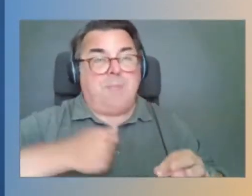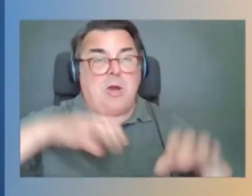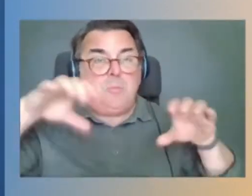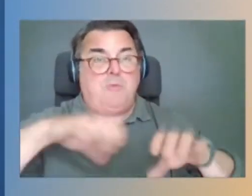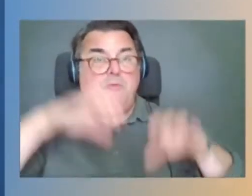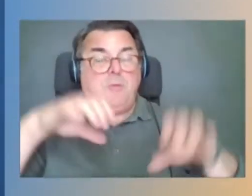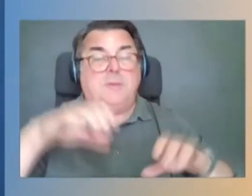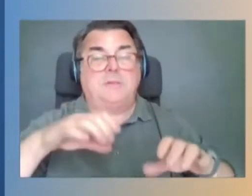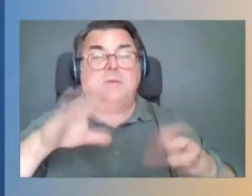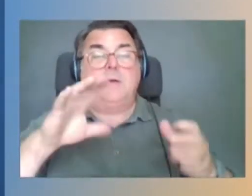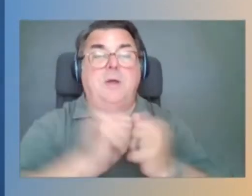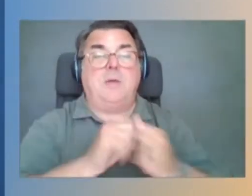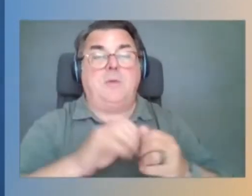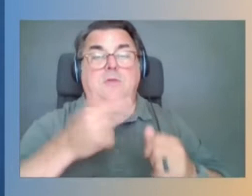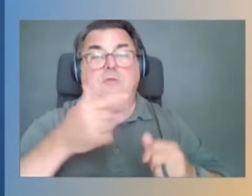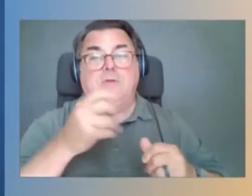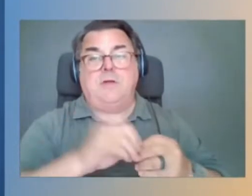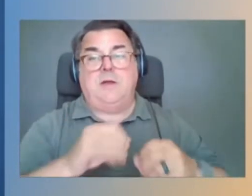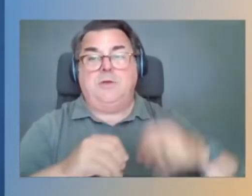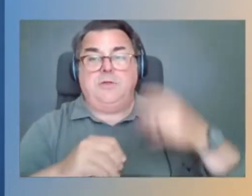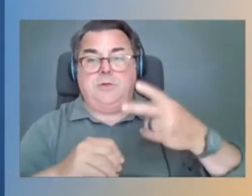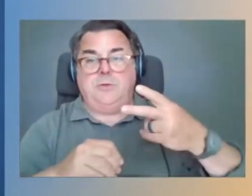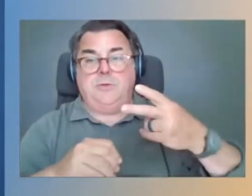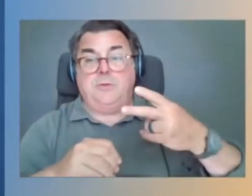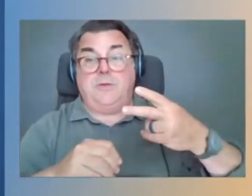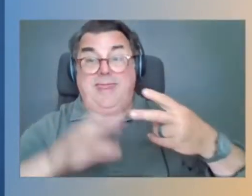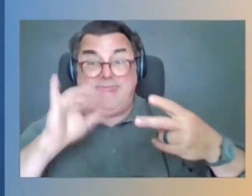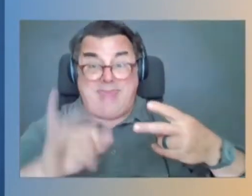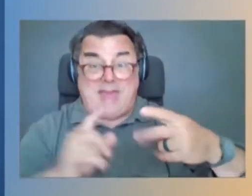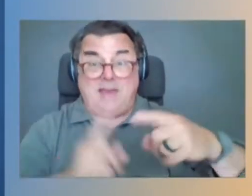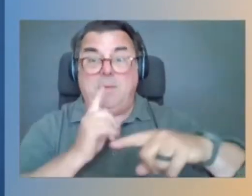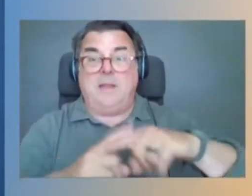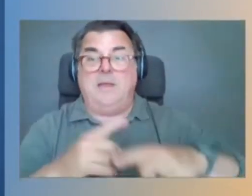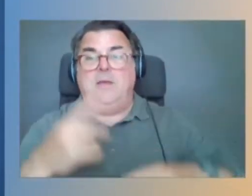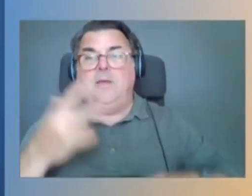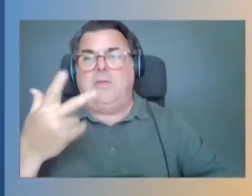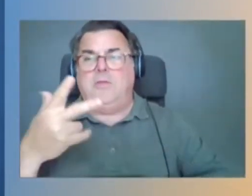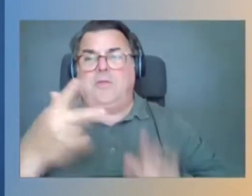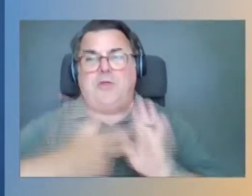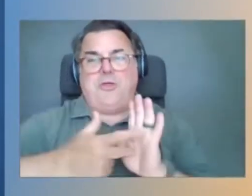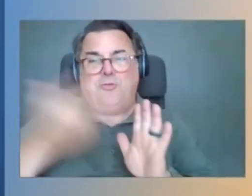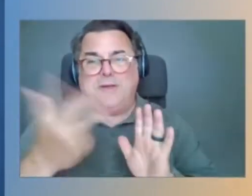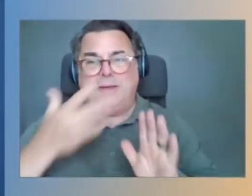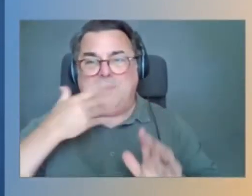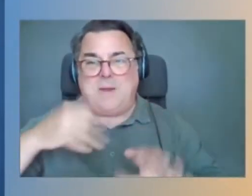Yeah, so not only that, It offers 3x better ML performance, 2x better crypto performance